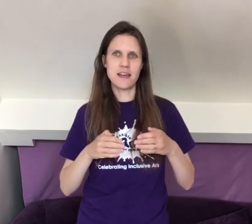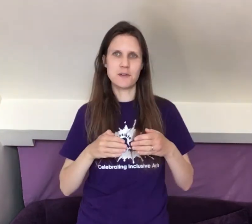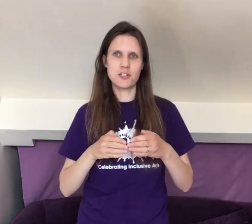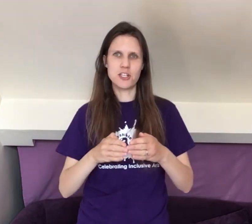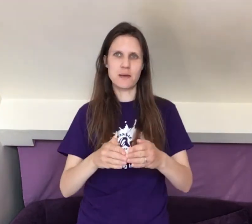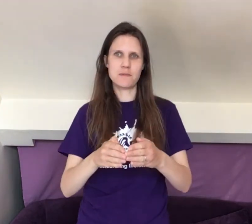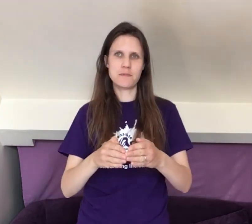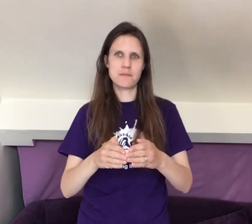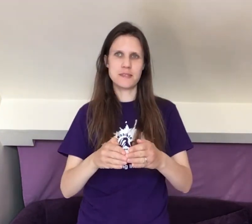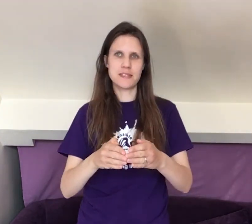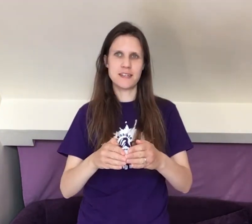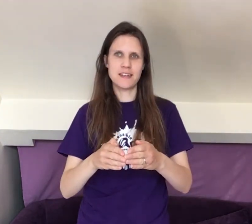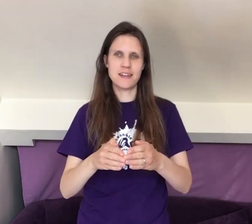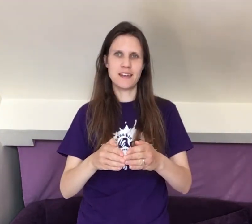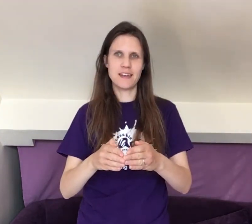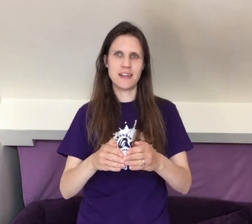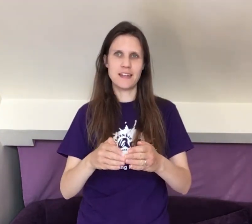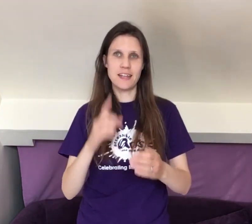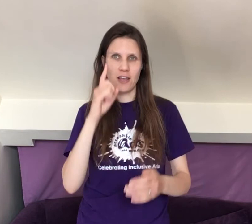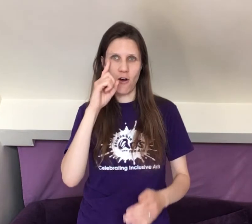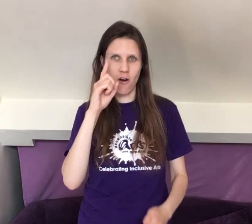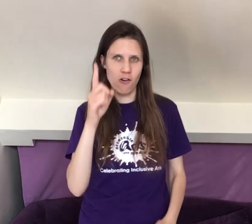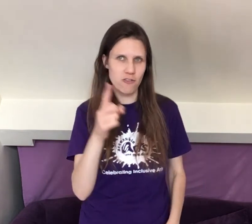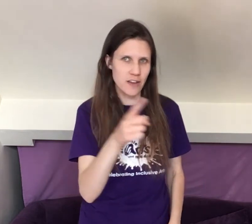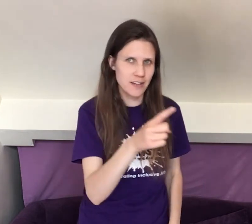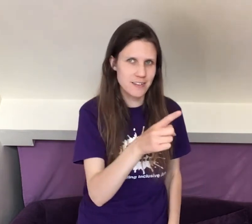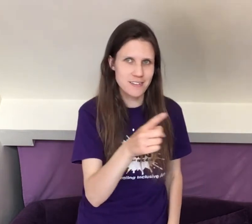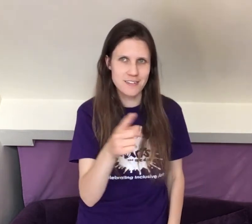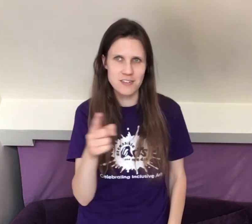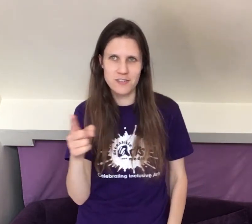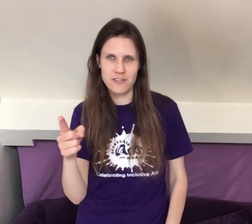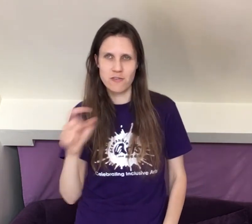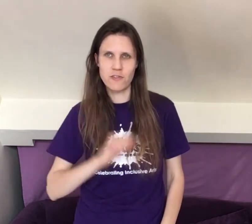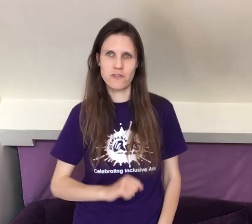there were ships in the offing.